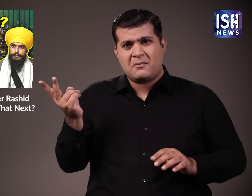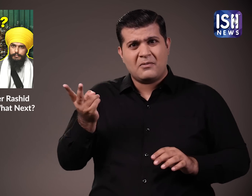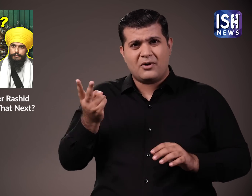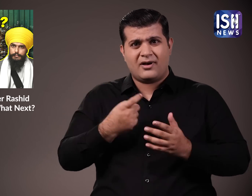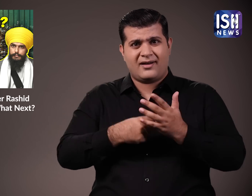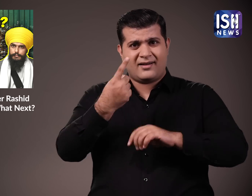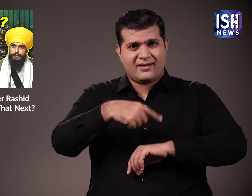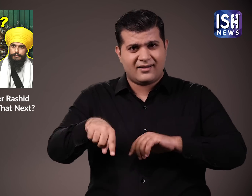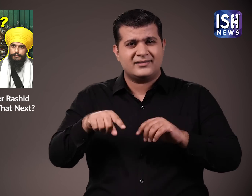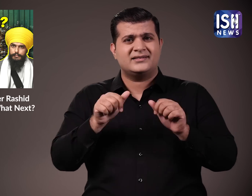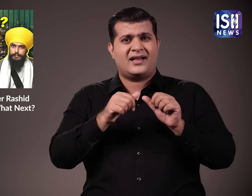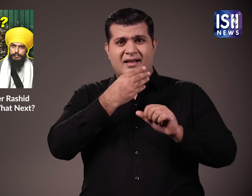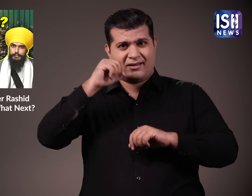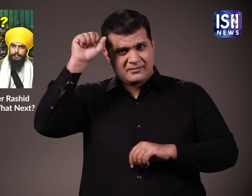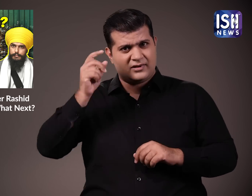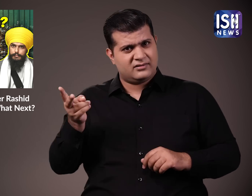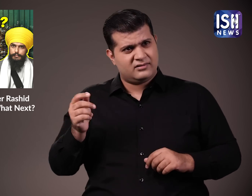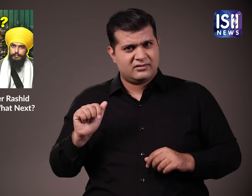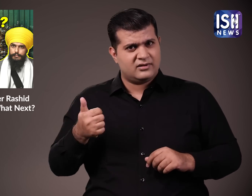Can Rashid and Singh vote?